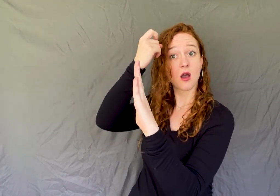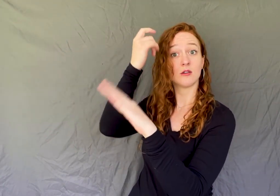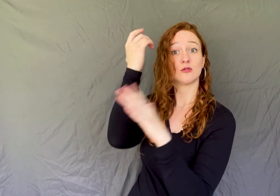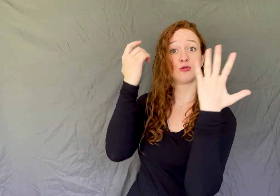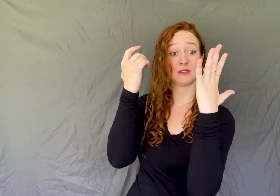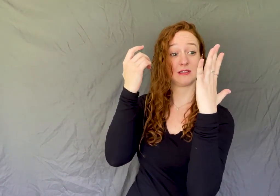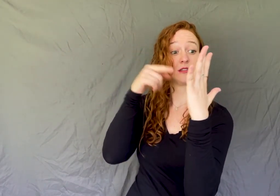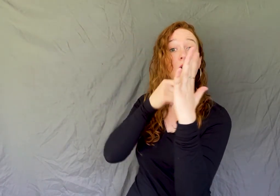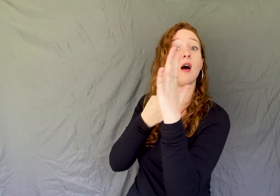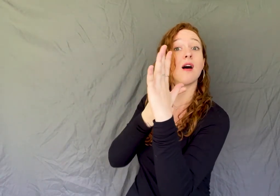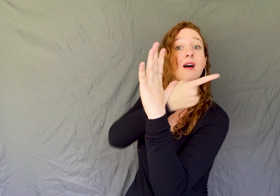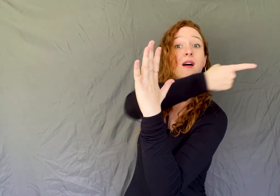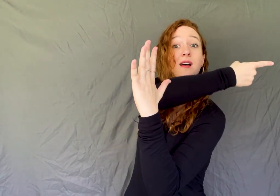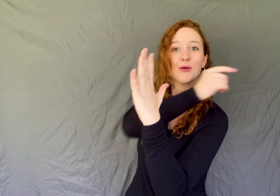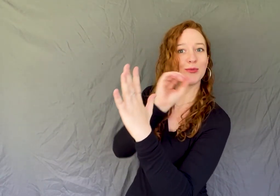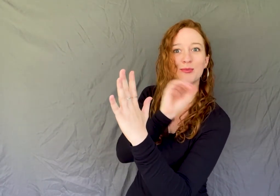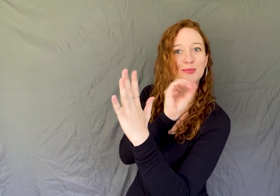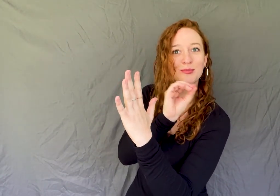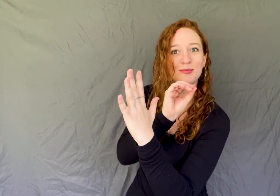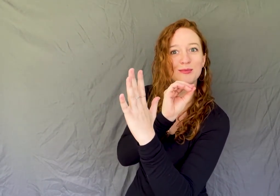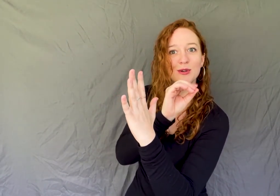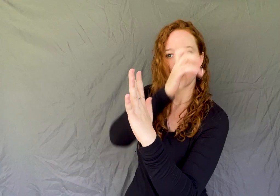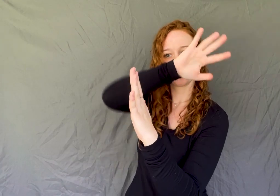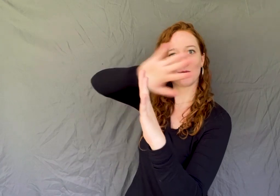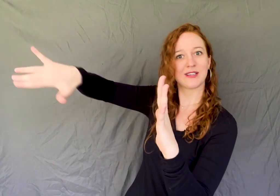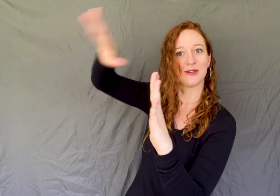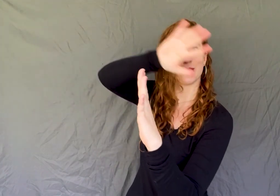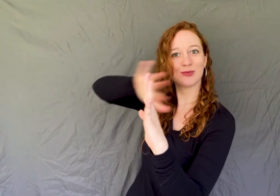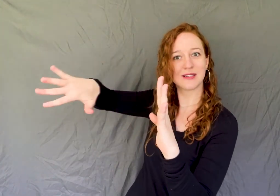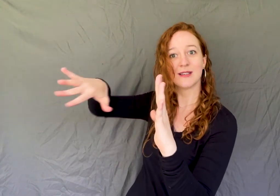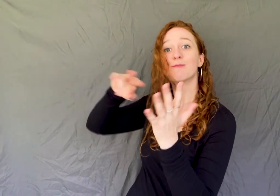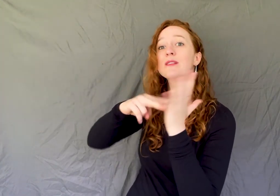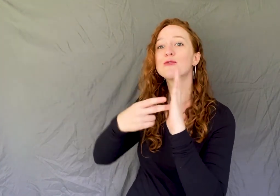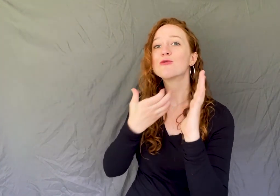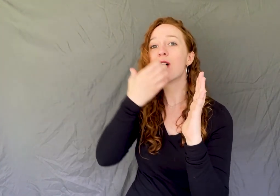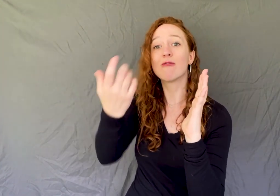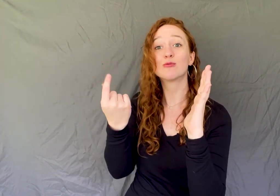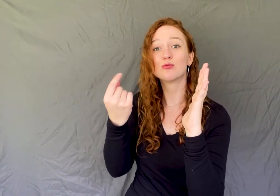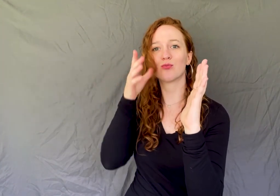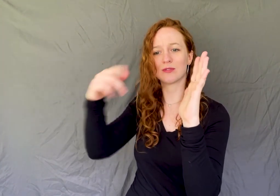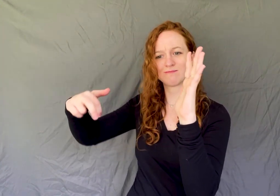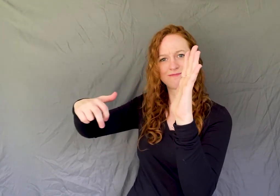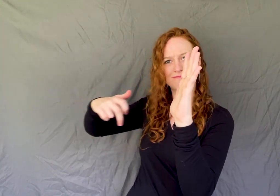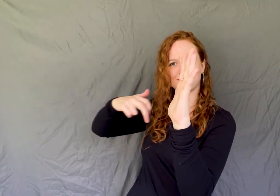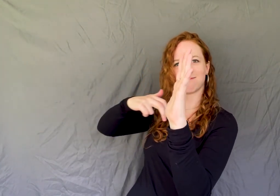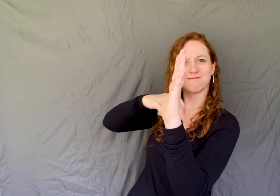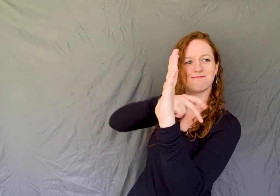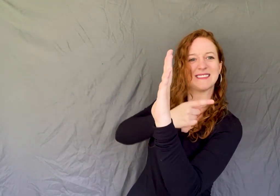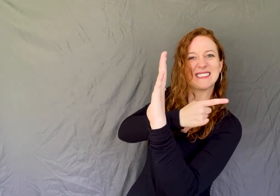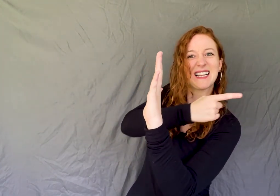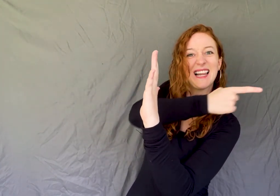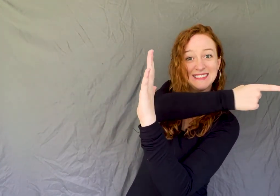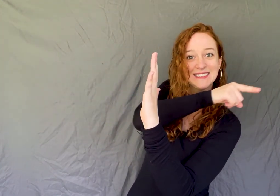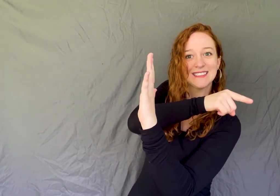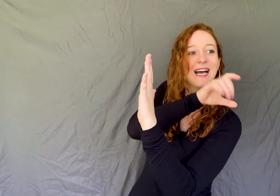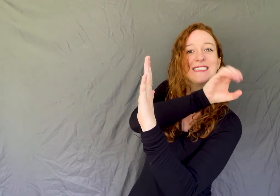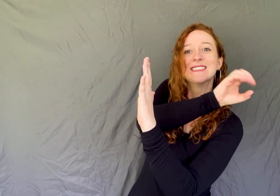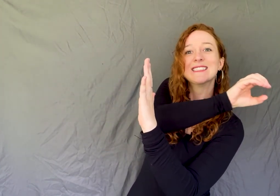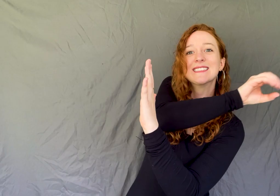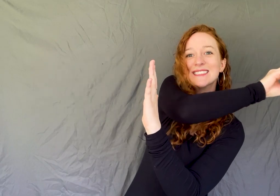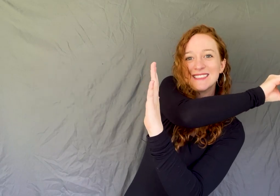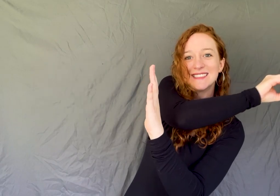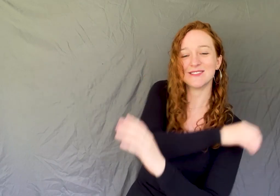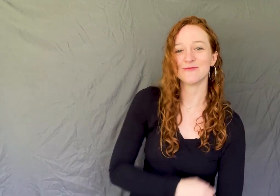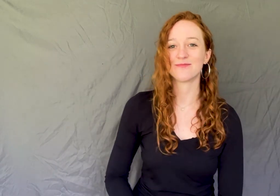and if the animals walked upwind, they could find acacias close by that had no idea the giraffes were there.